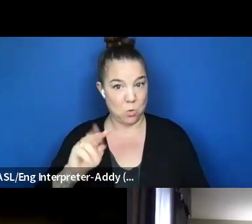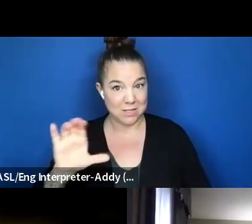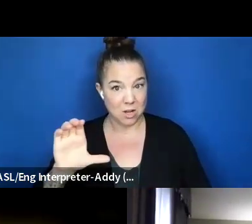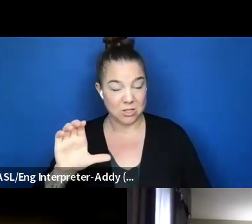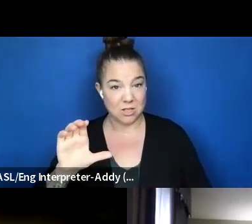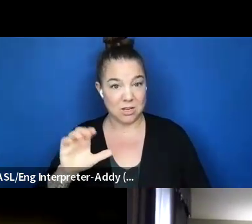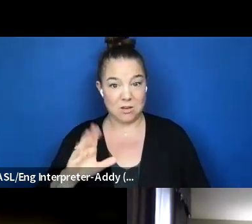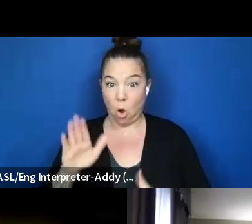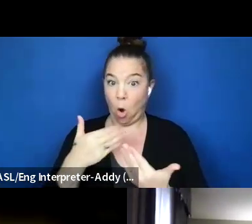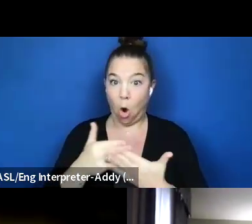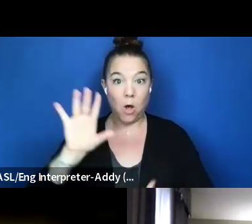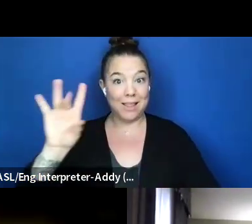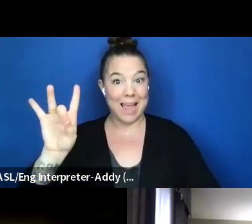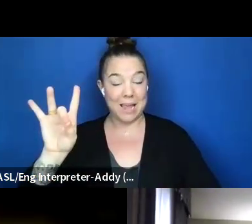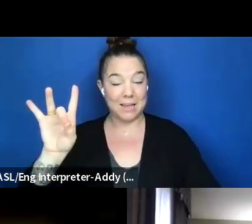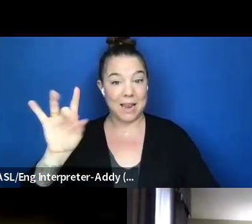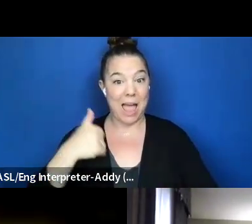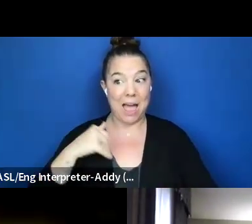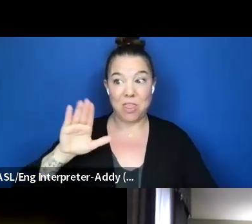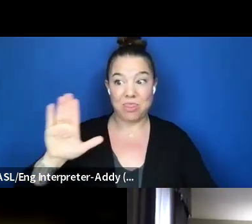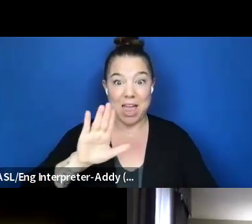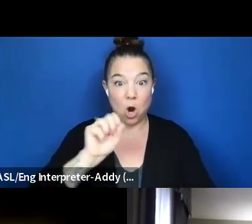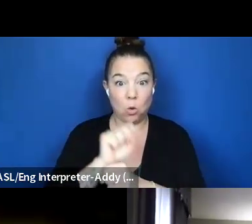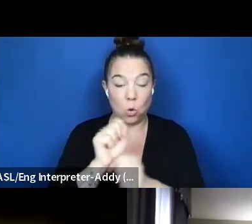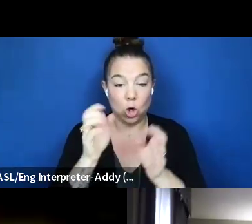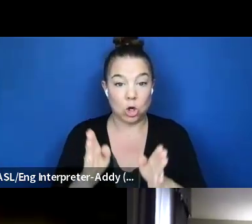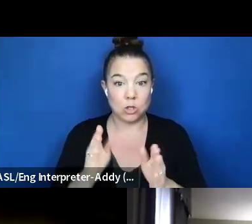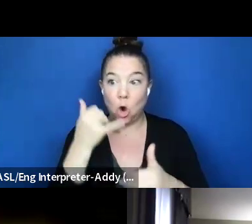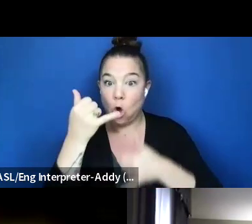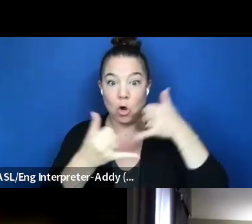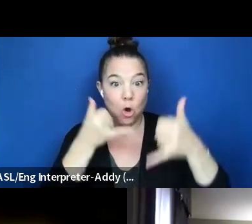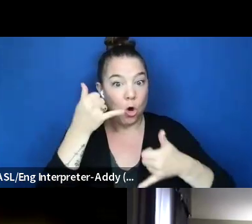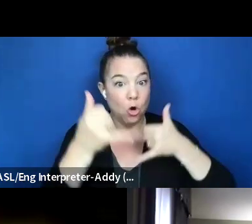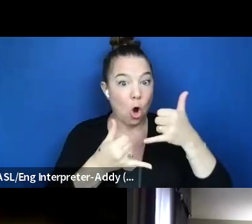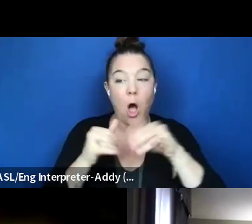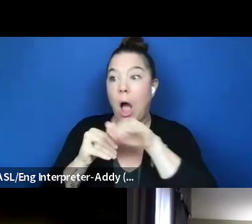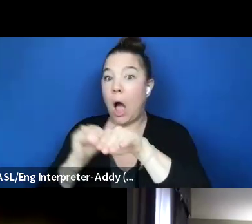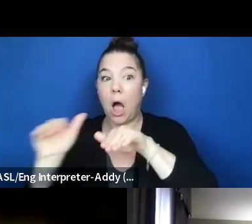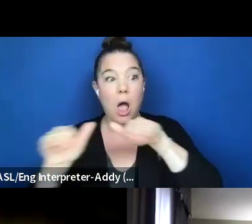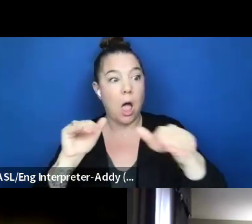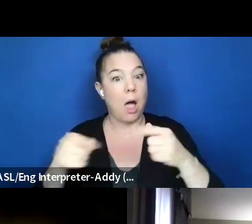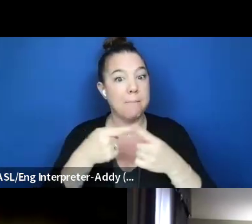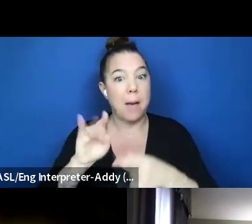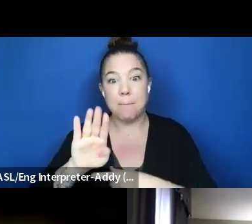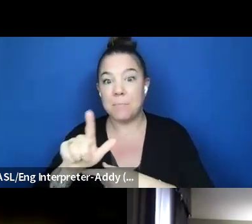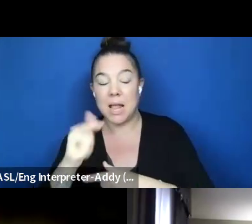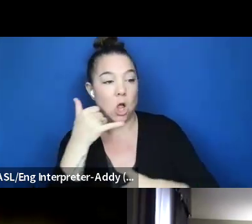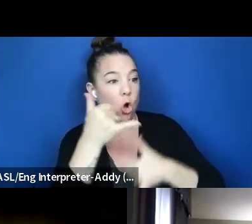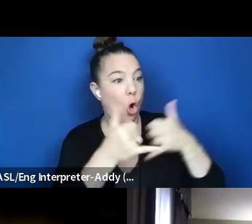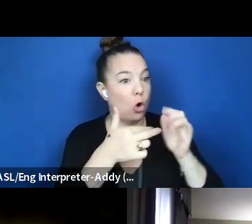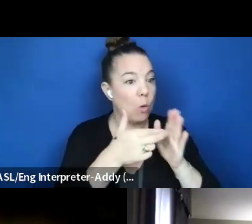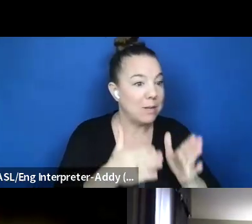Don Posh: got, all their workers calling on this bill, calling their their representatives and their Senators.